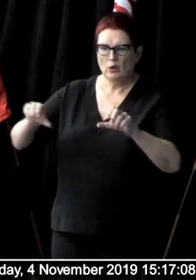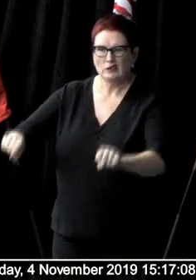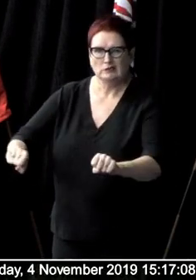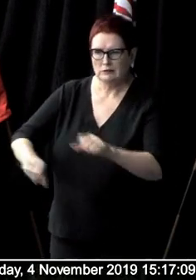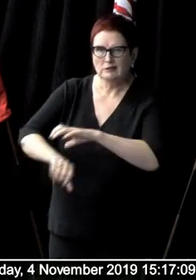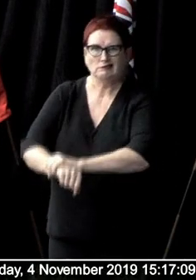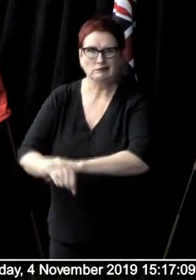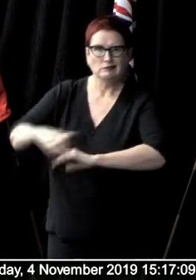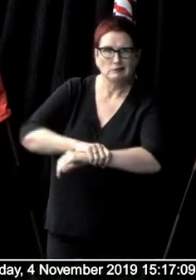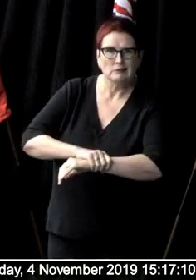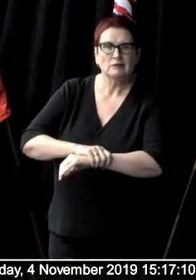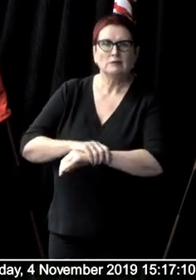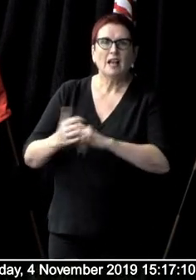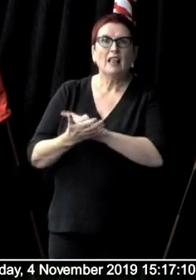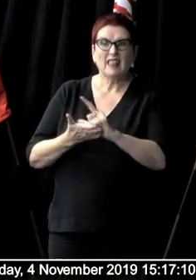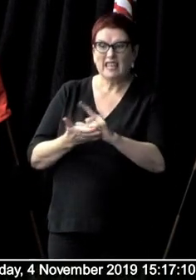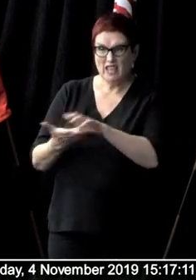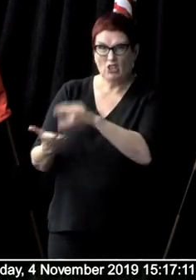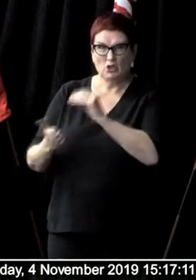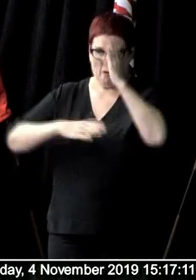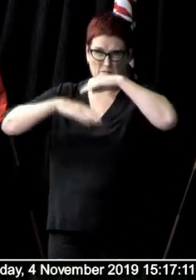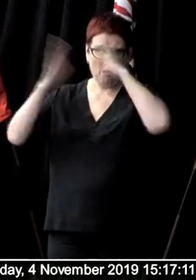justification for the child to be sent home,